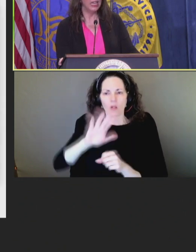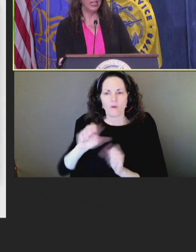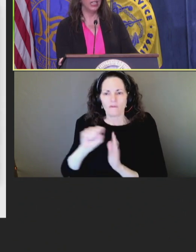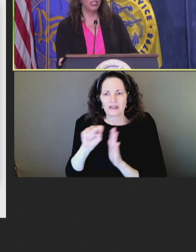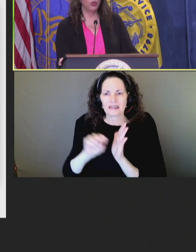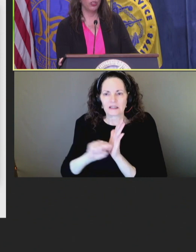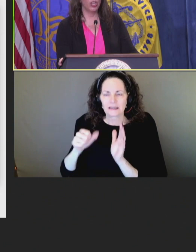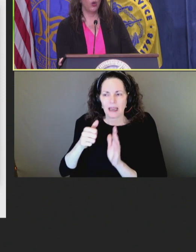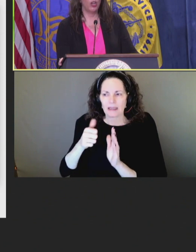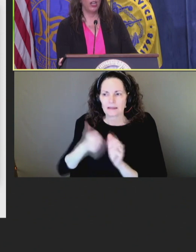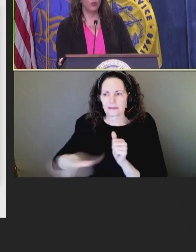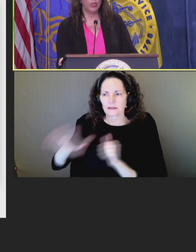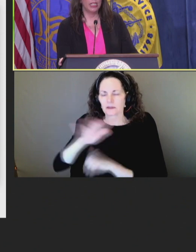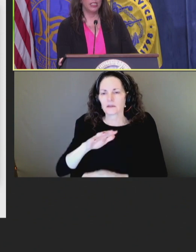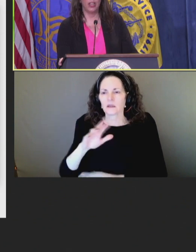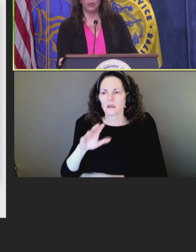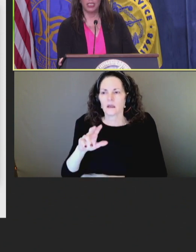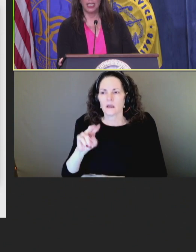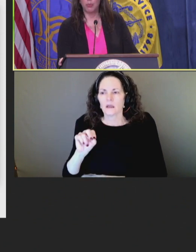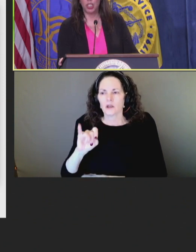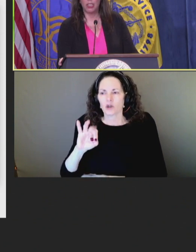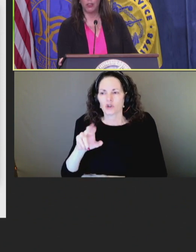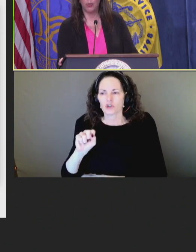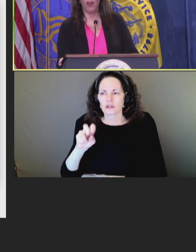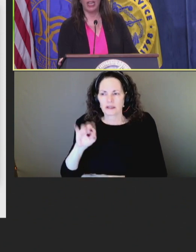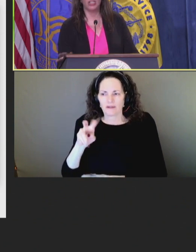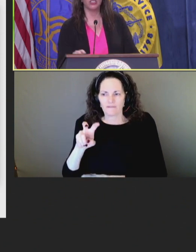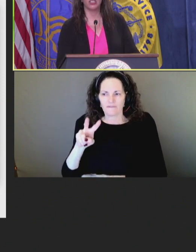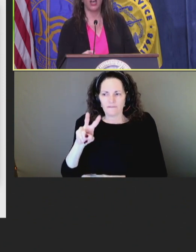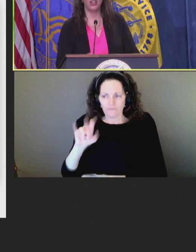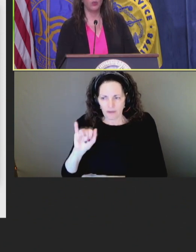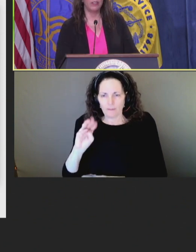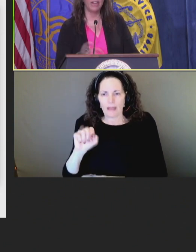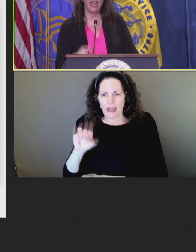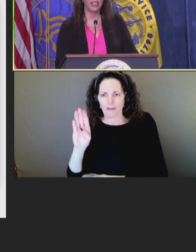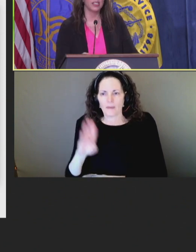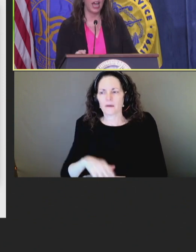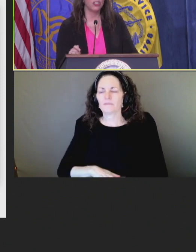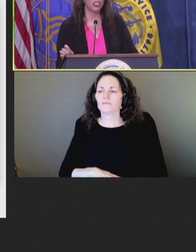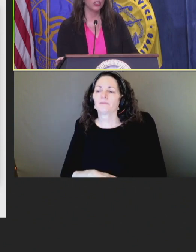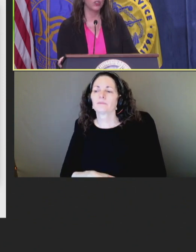In North Dakota, we developed a tip sheet for providers. We even had this last year so that